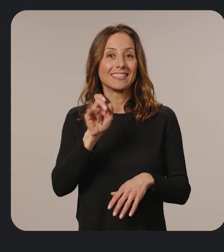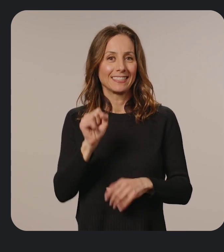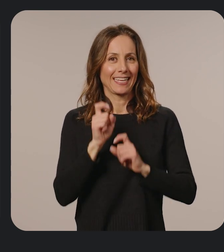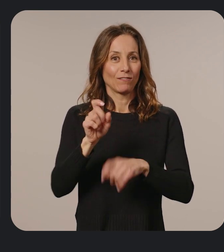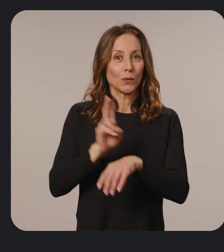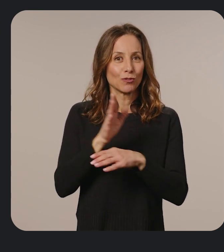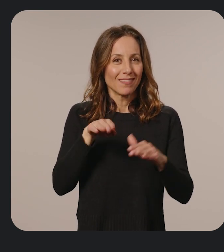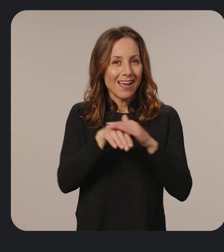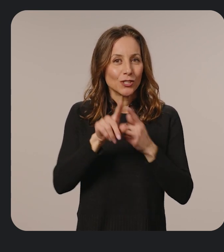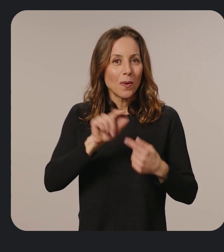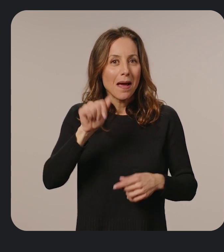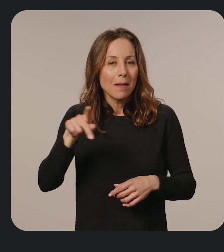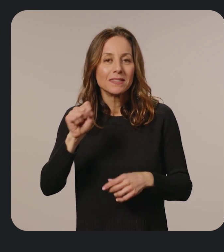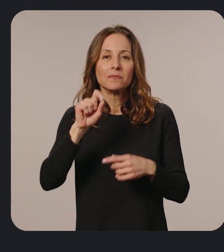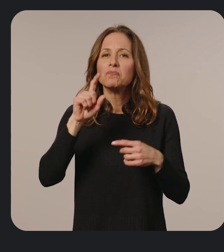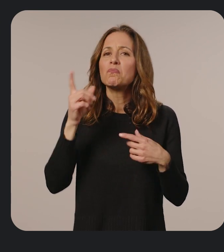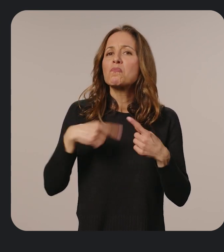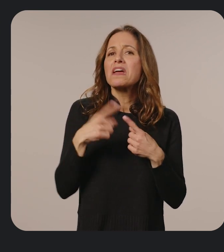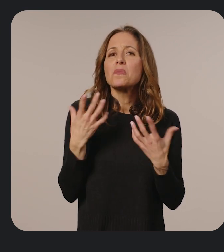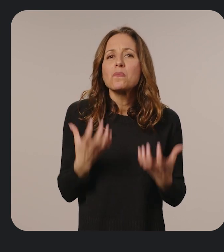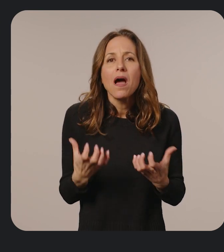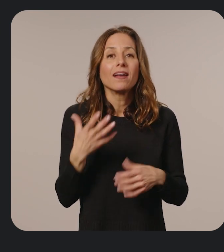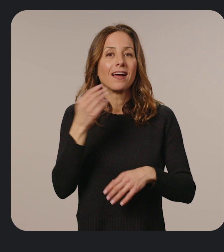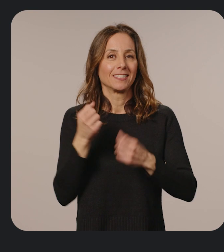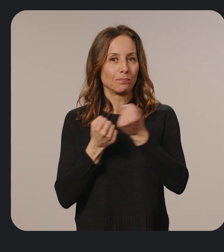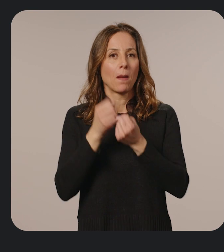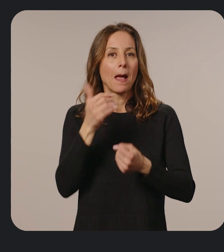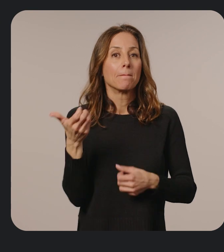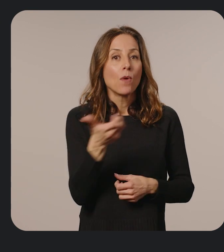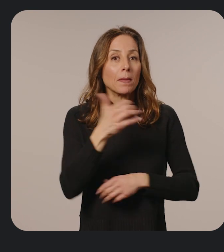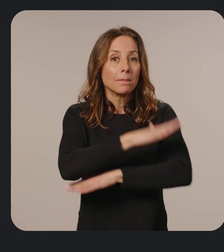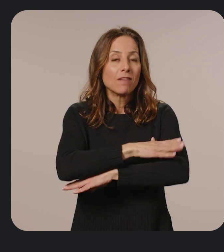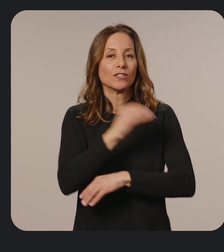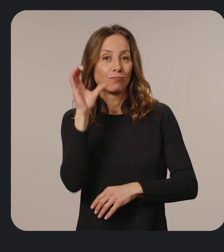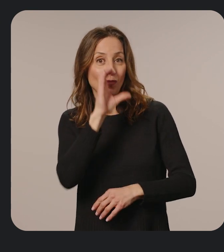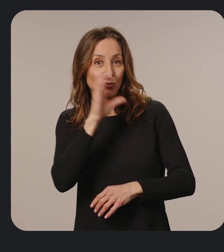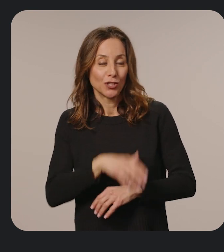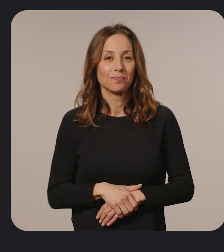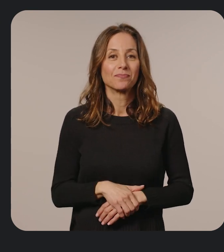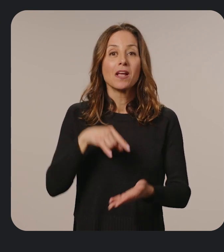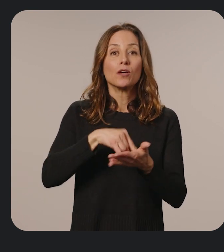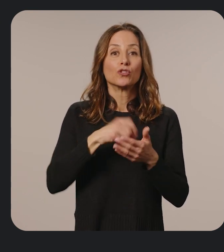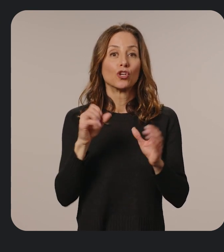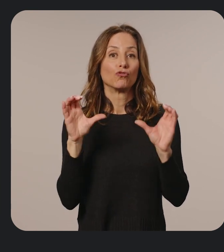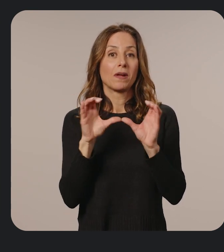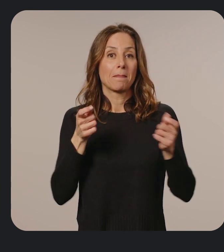Passkeys give users access to their apps wherever they want and are supported by mobile platforms and browsers.